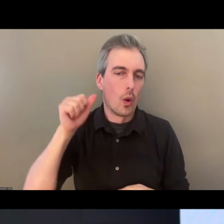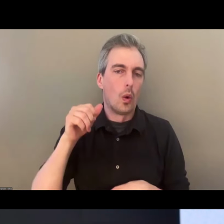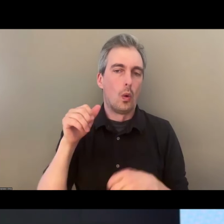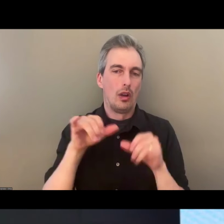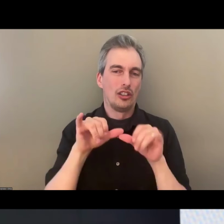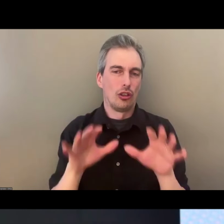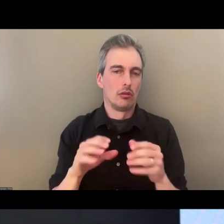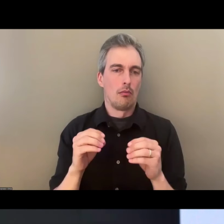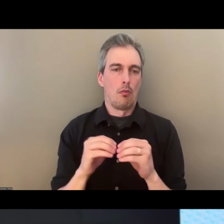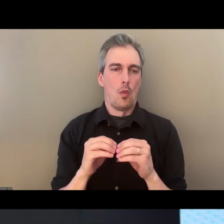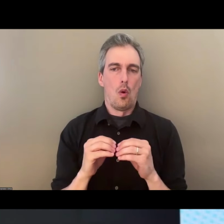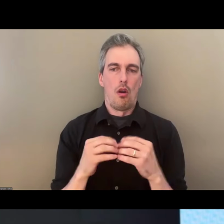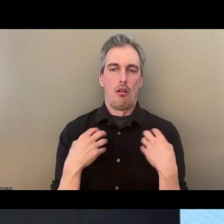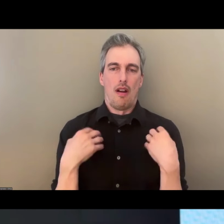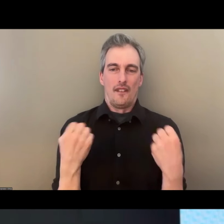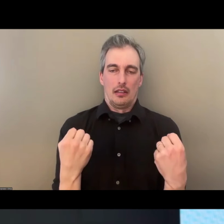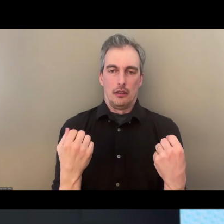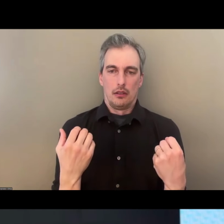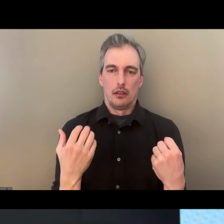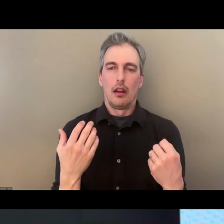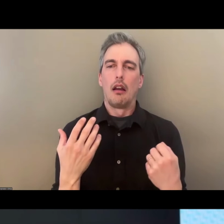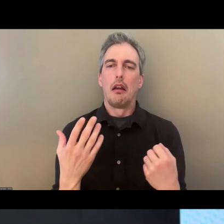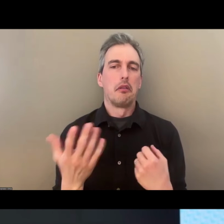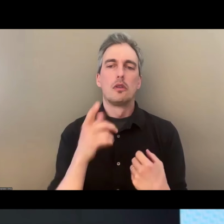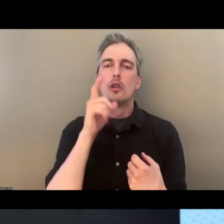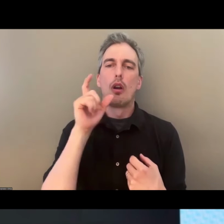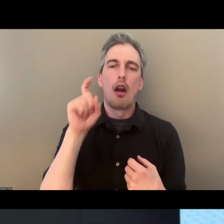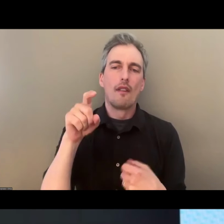Since they tend to get tired easily when listening.